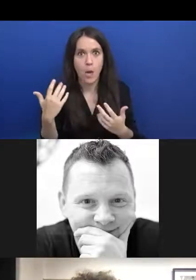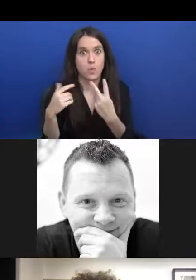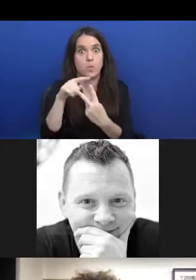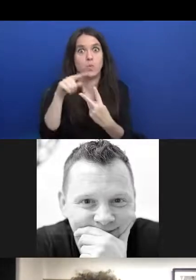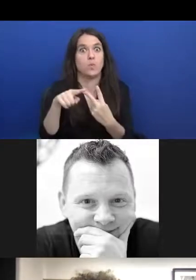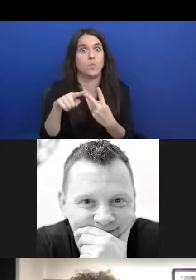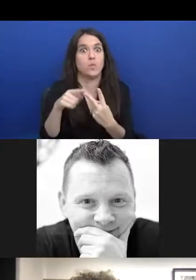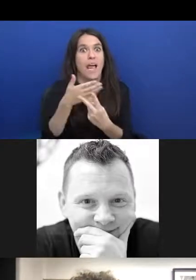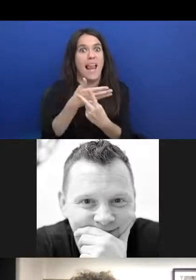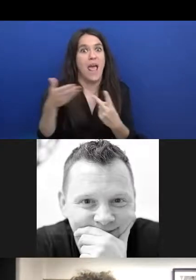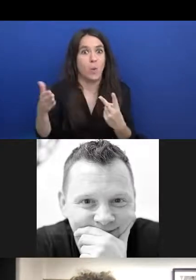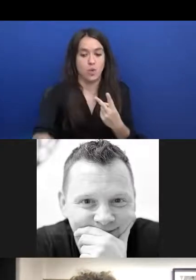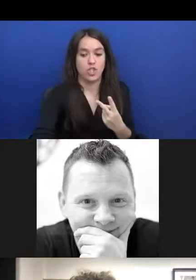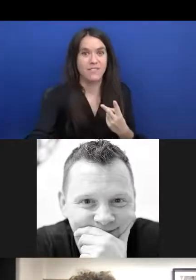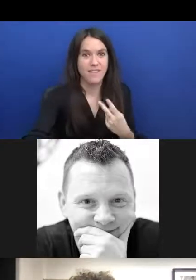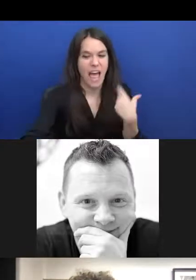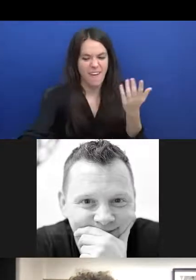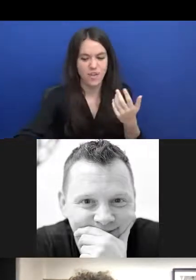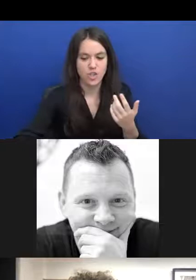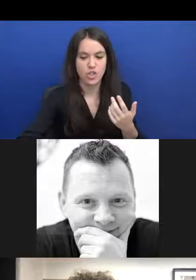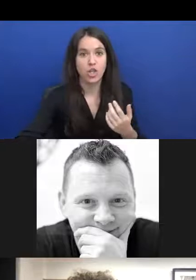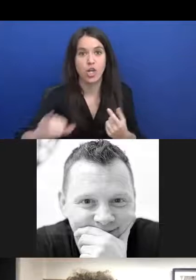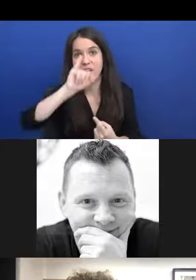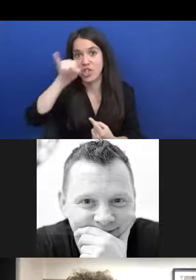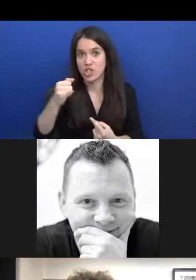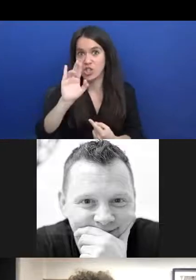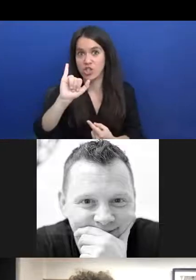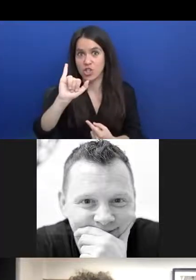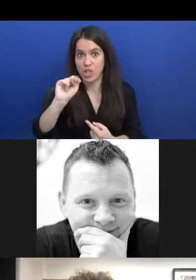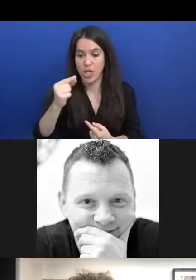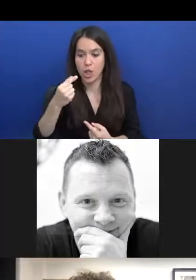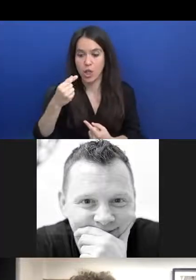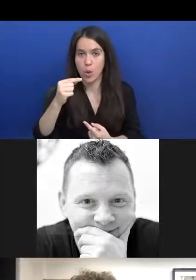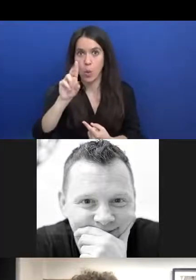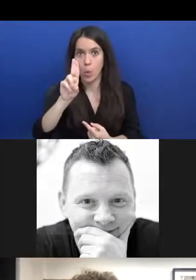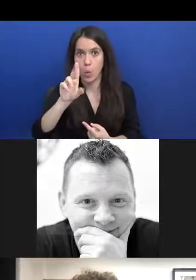very close relationship and share many of their a large number of their words while still remaining